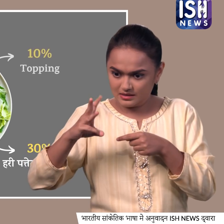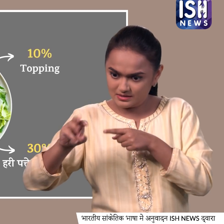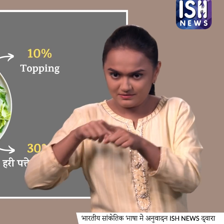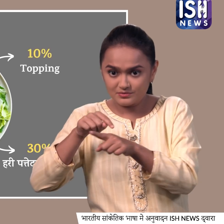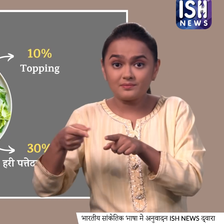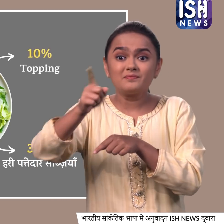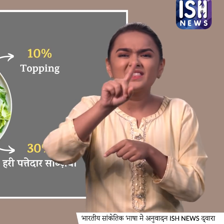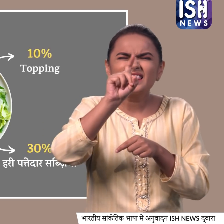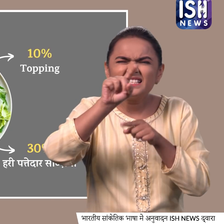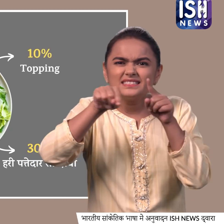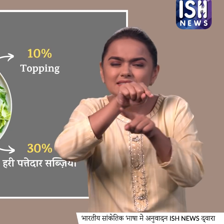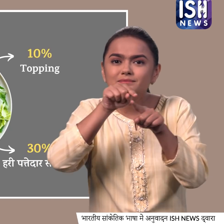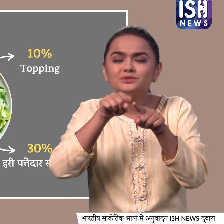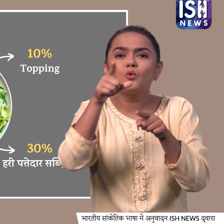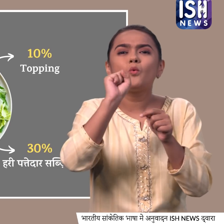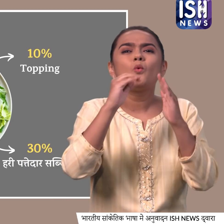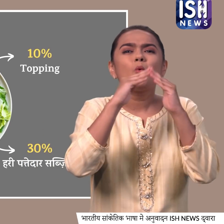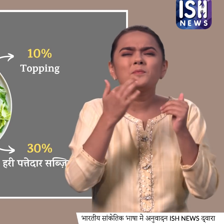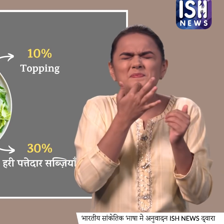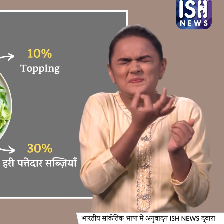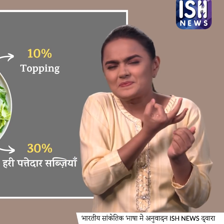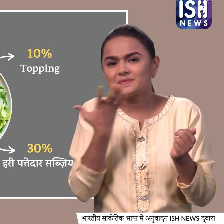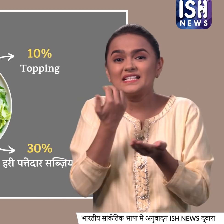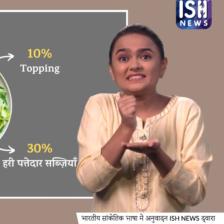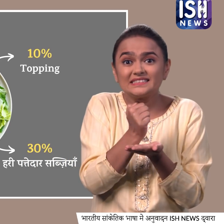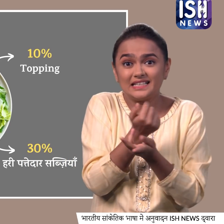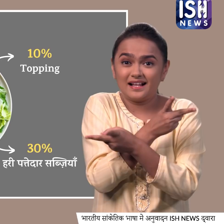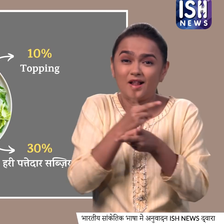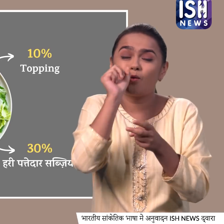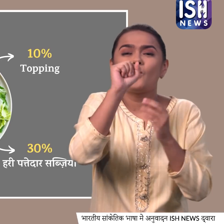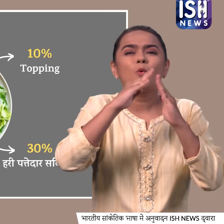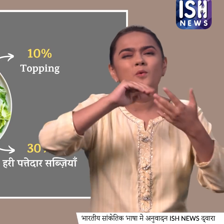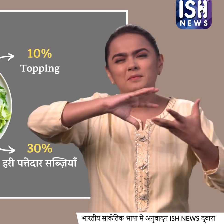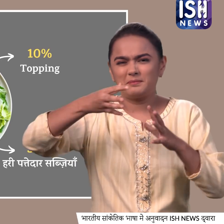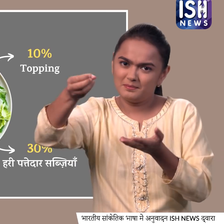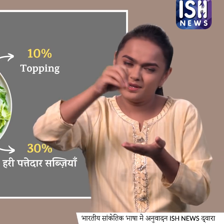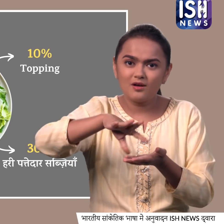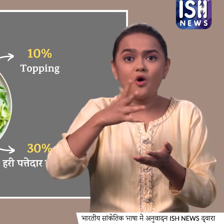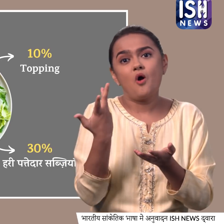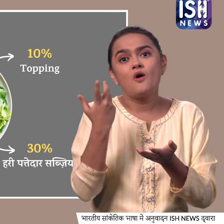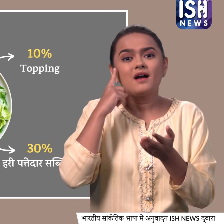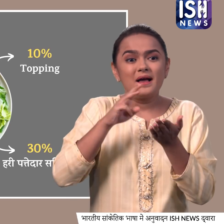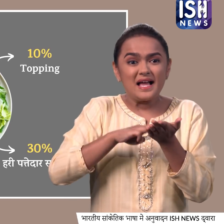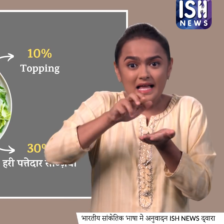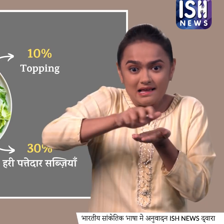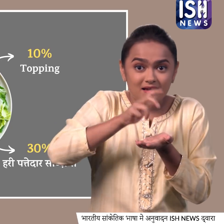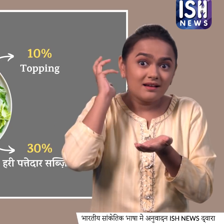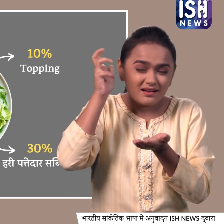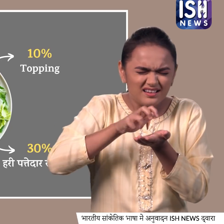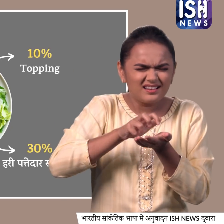For 10% topping, you can add delicious homemade chutneys or dry fruits and grated coconut kernel